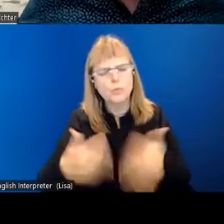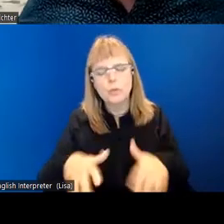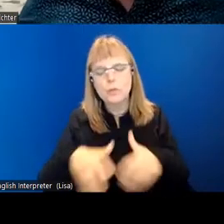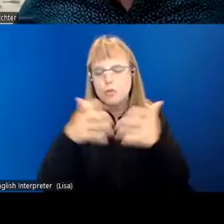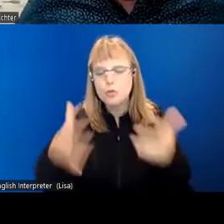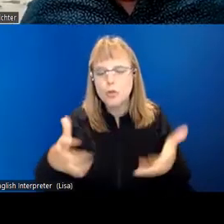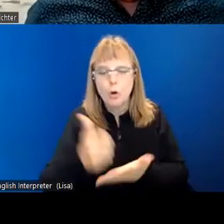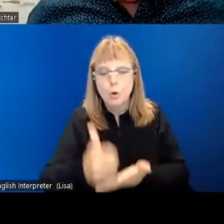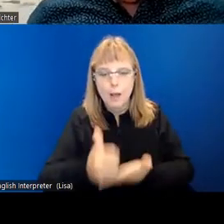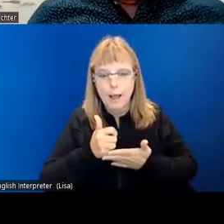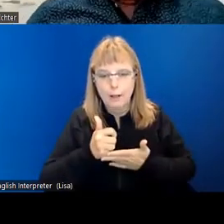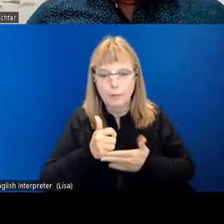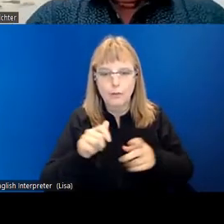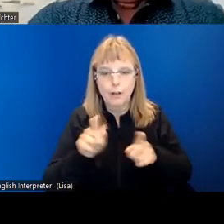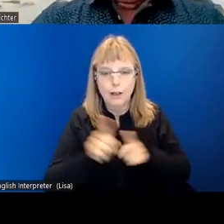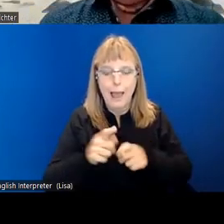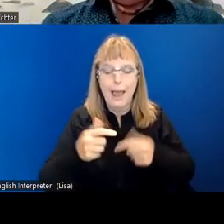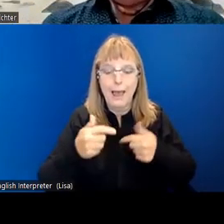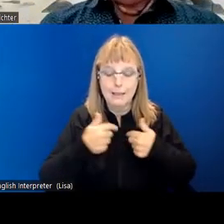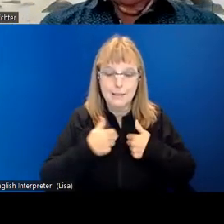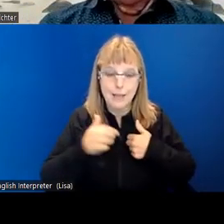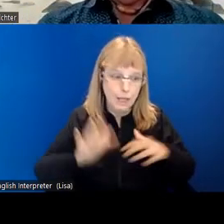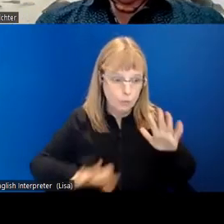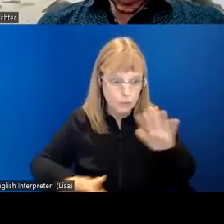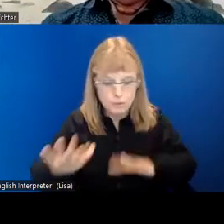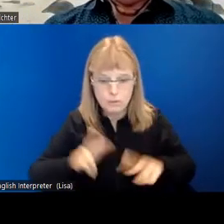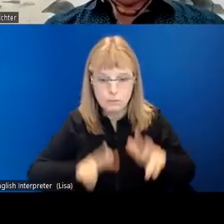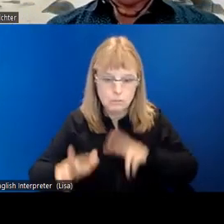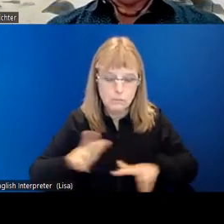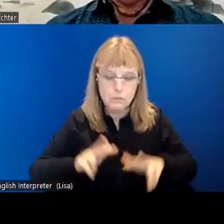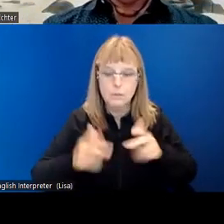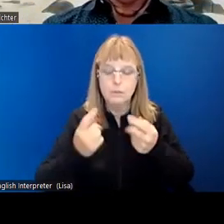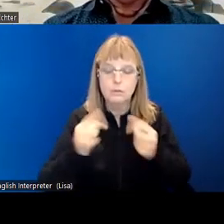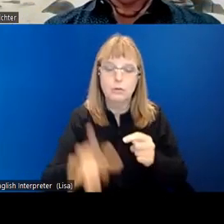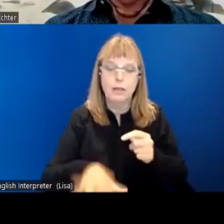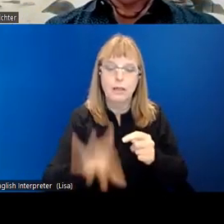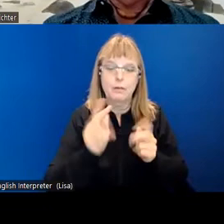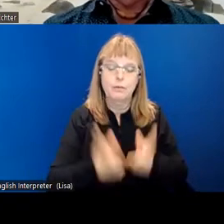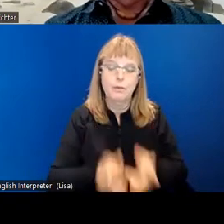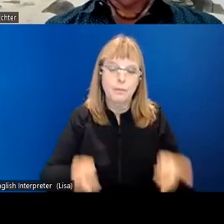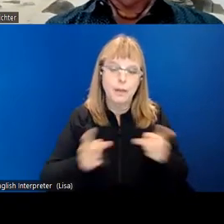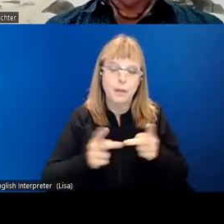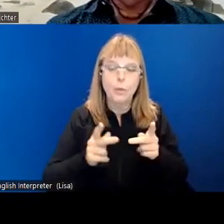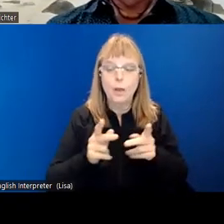as I was finding my footing as a presenter and also sort of my curatorial and creative voice.